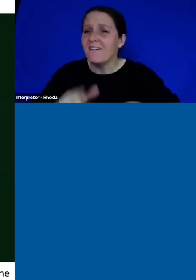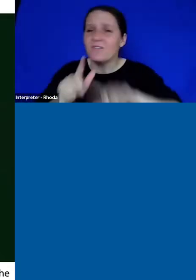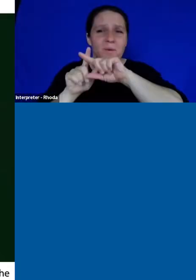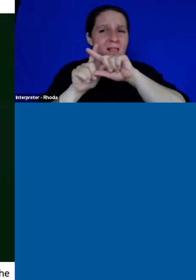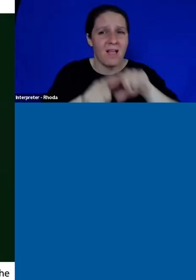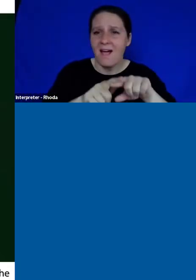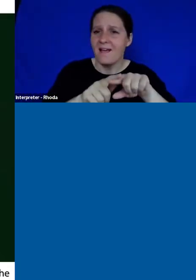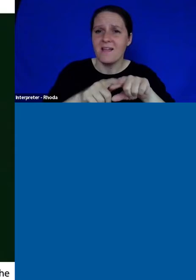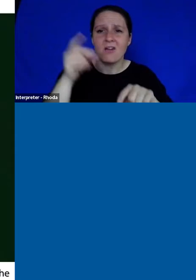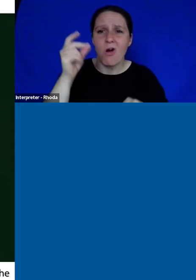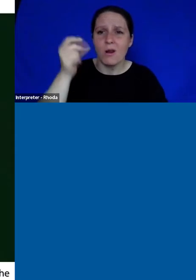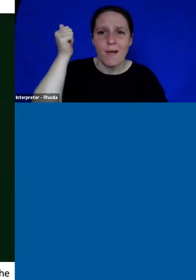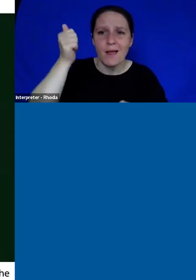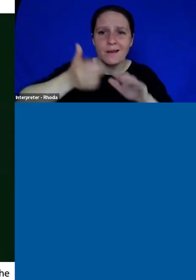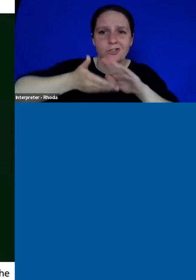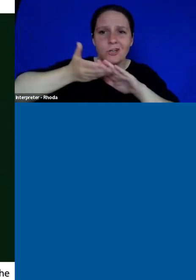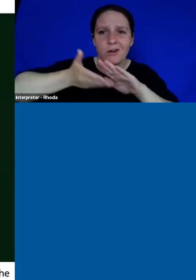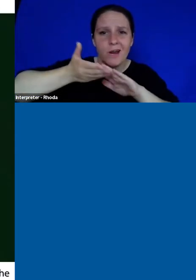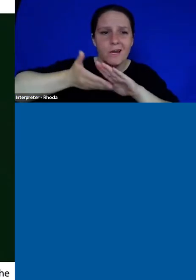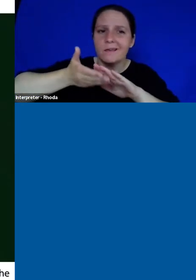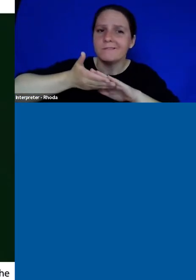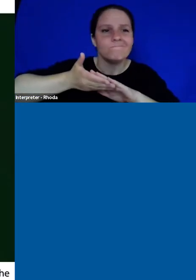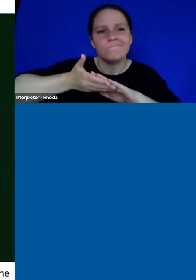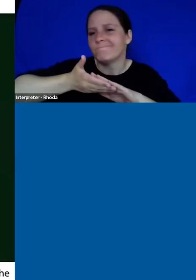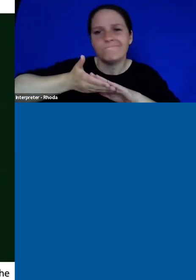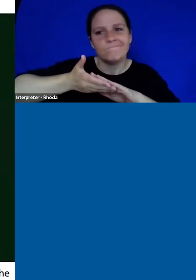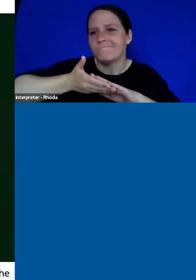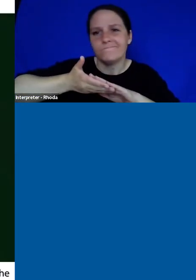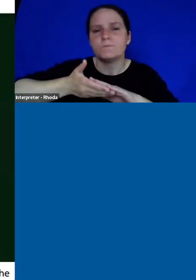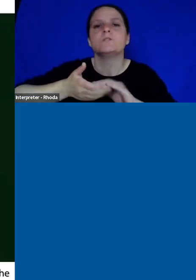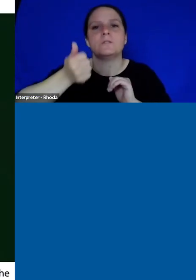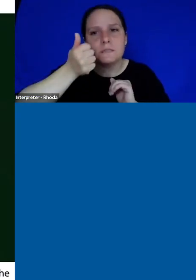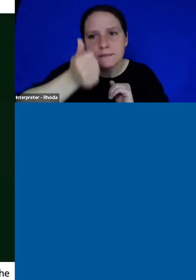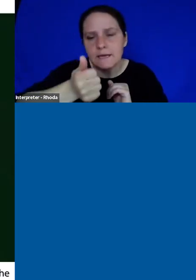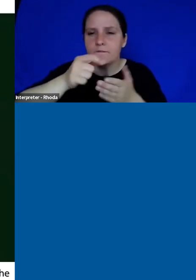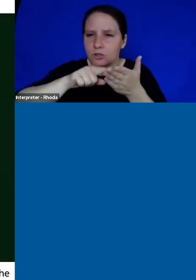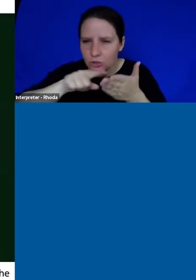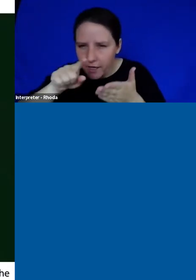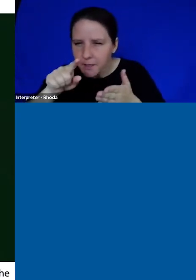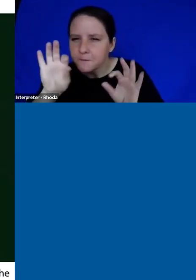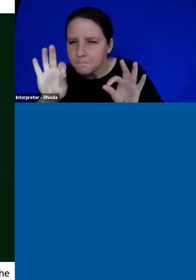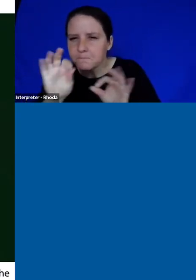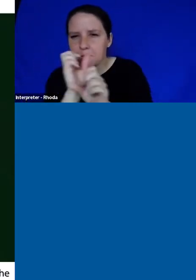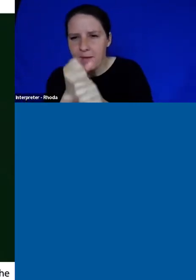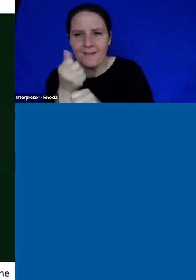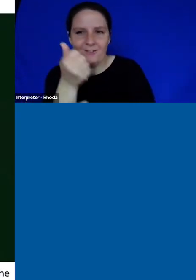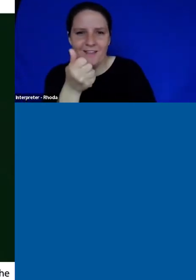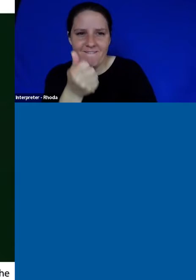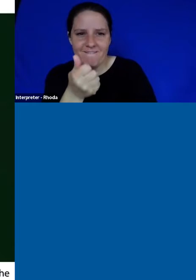You always have to double check to make sure it's correct if you are using it. And then in just a little screenshot in the bottom right corner,